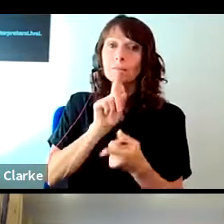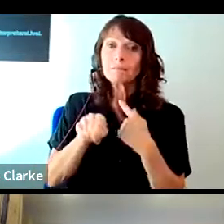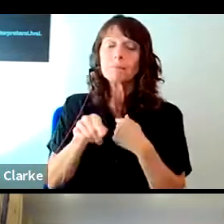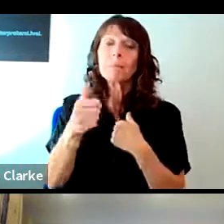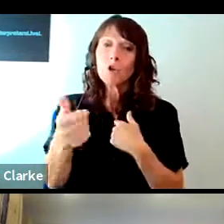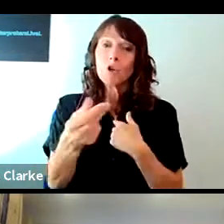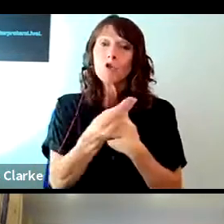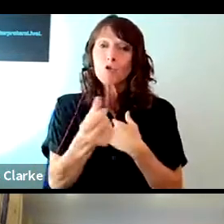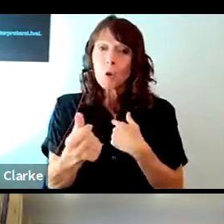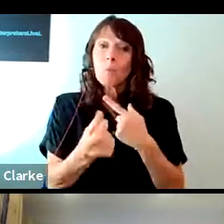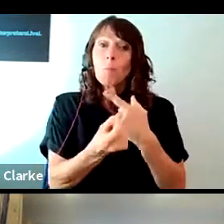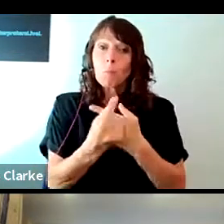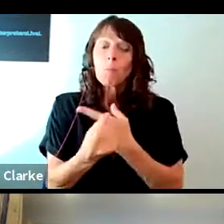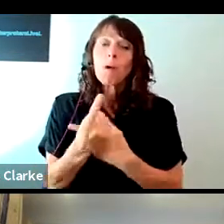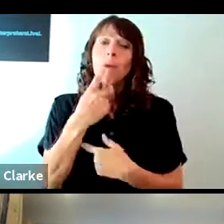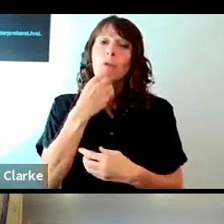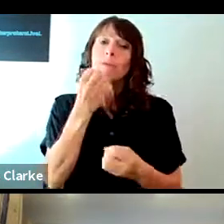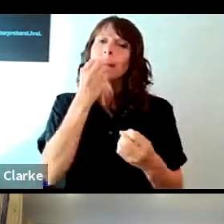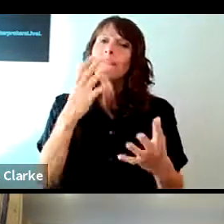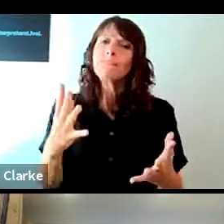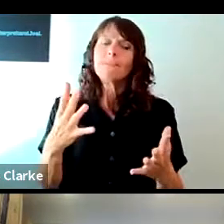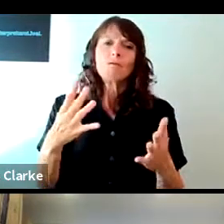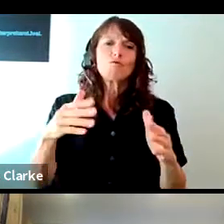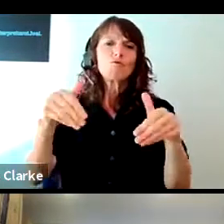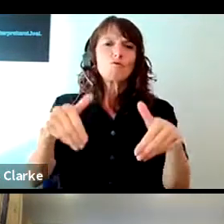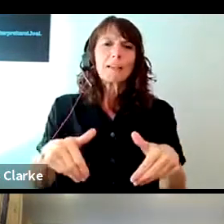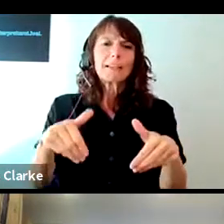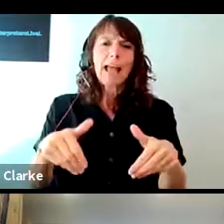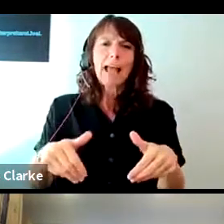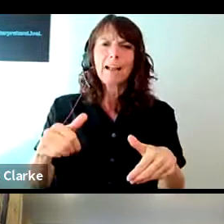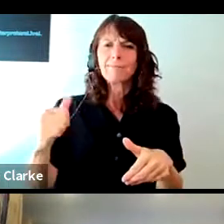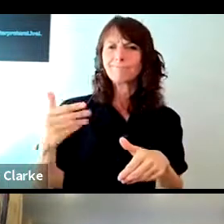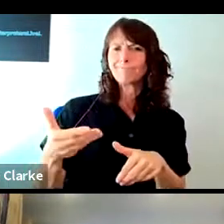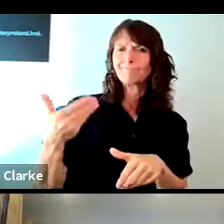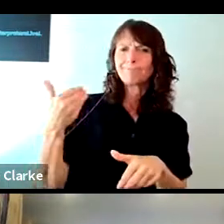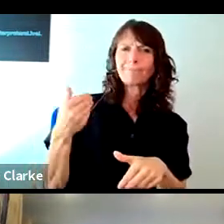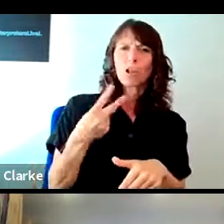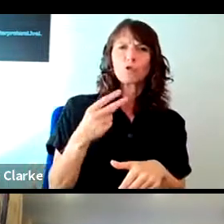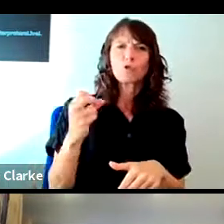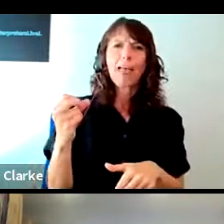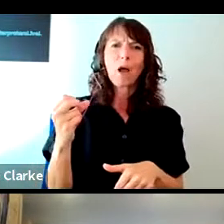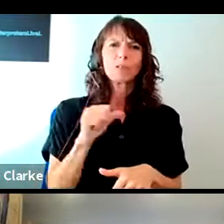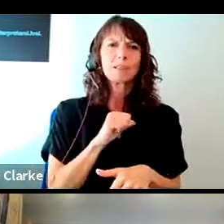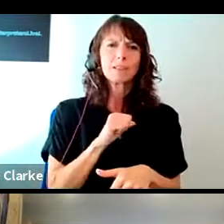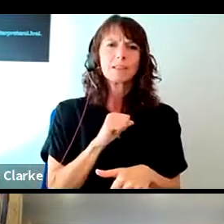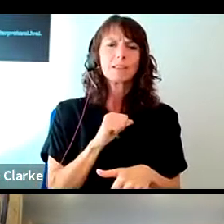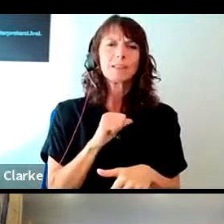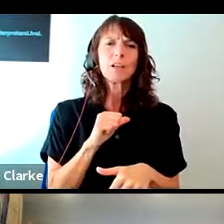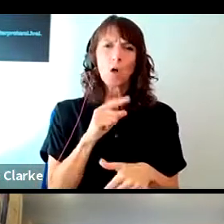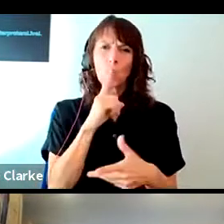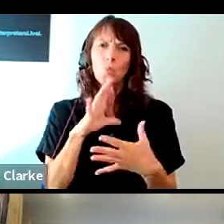I think the famous retail in the early two thousands that we worked with as well, then made